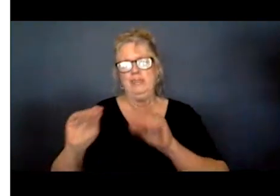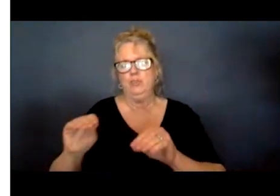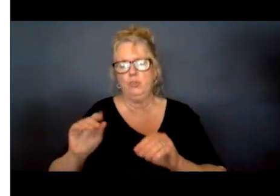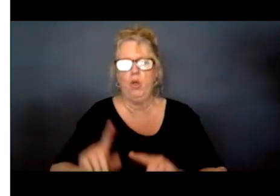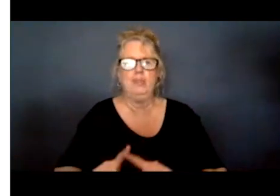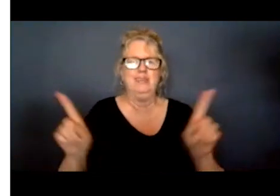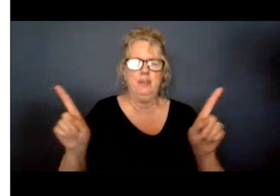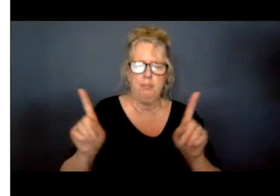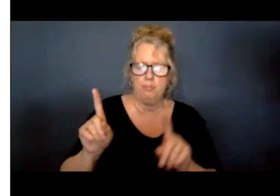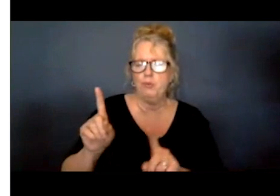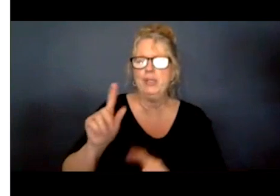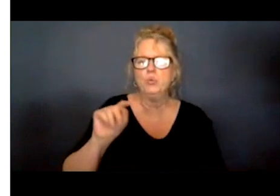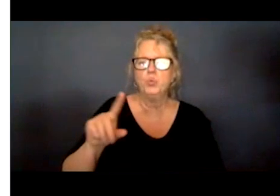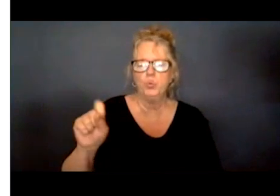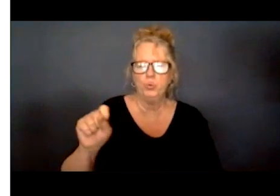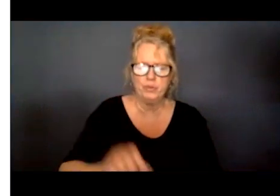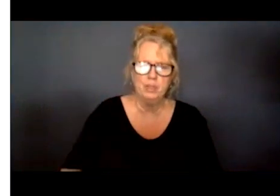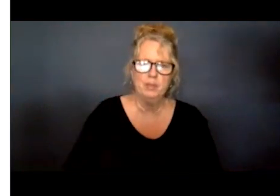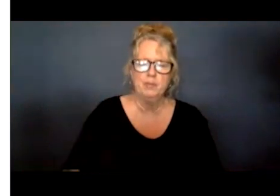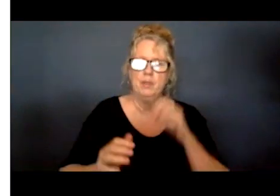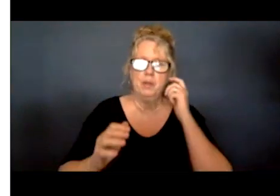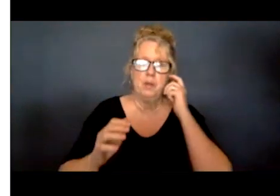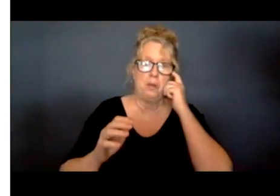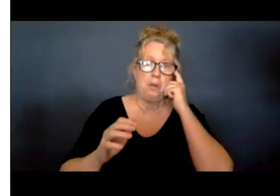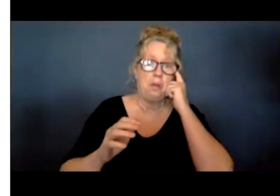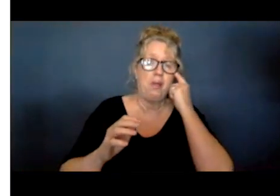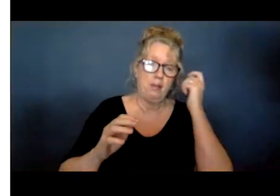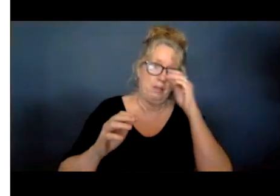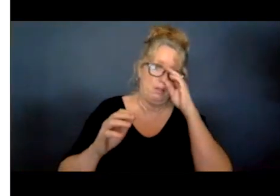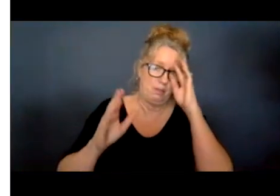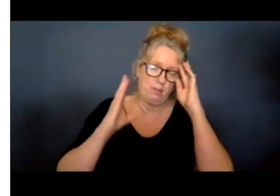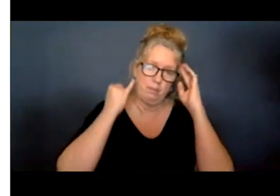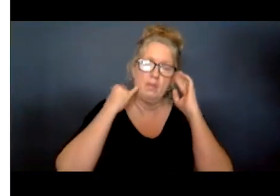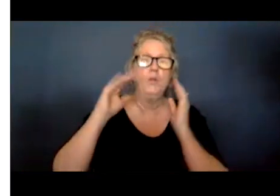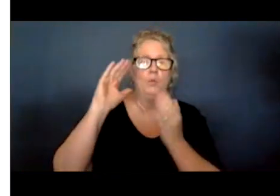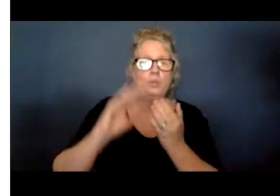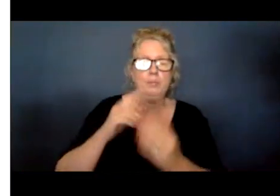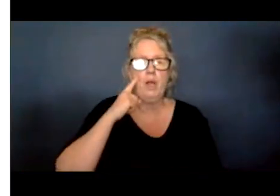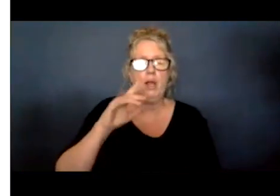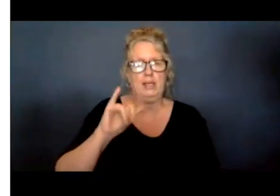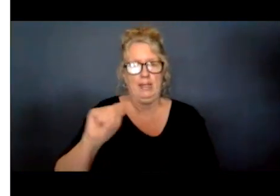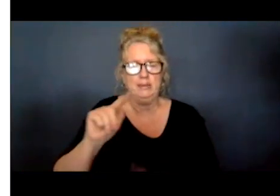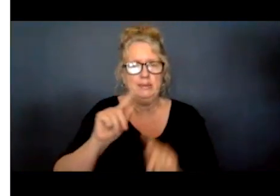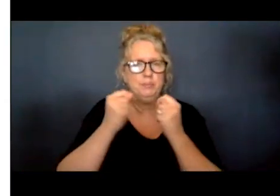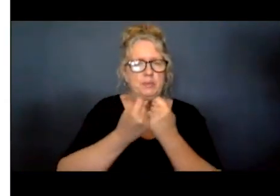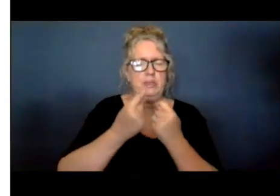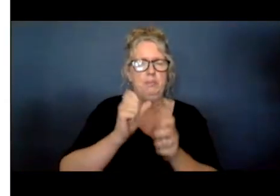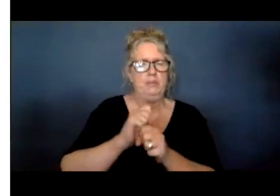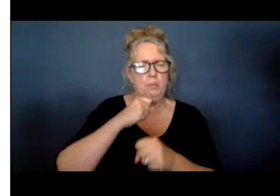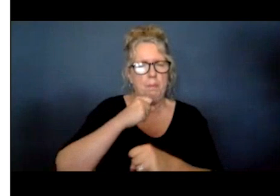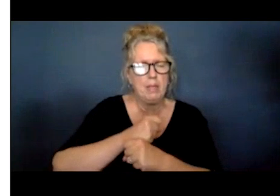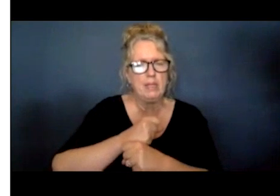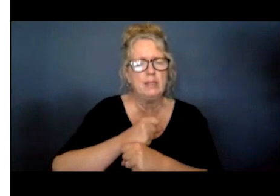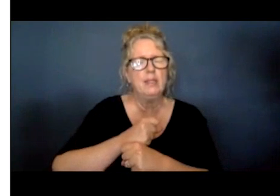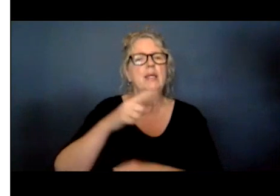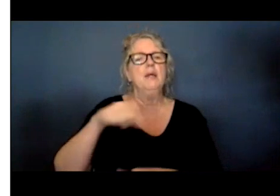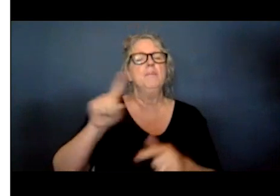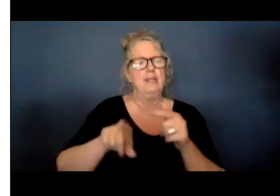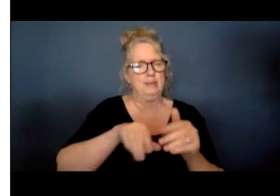tools. This built-in functionality reduces the burden on IT teams and makes accessibility a